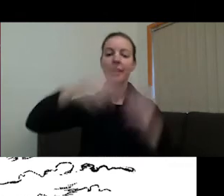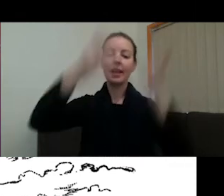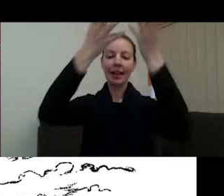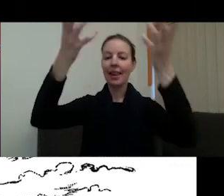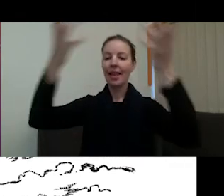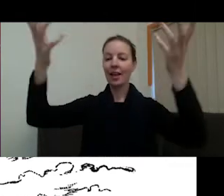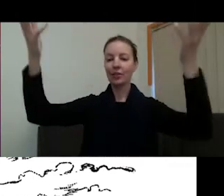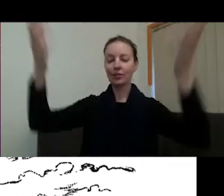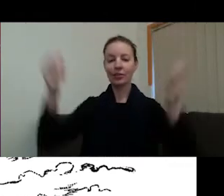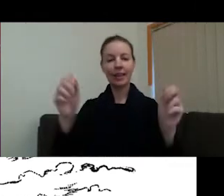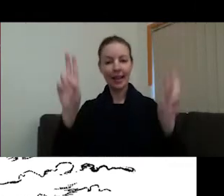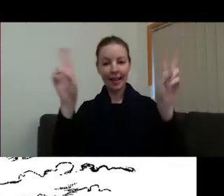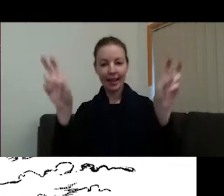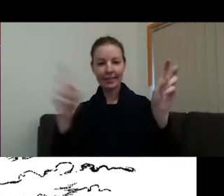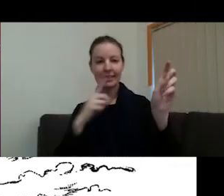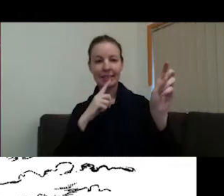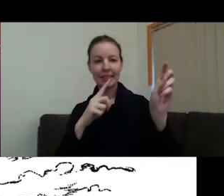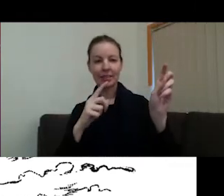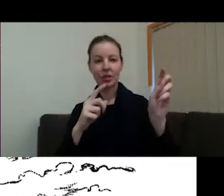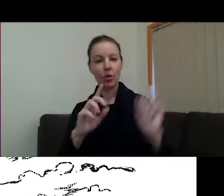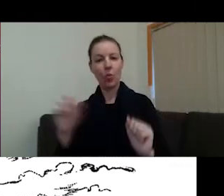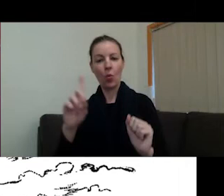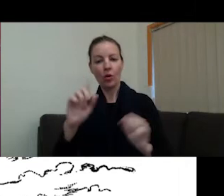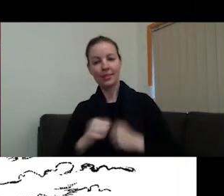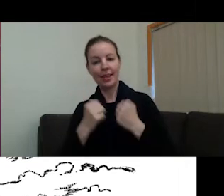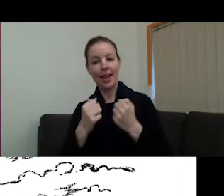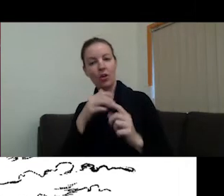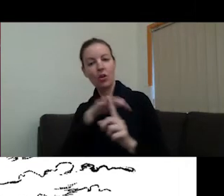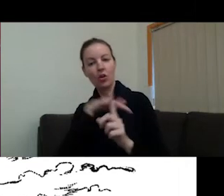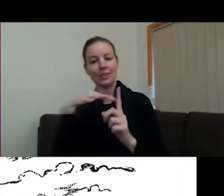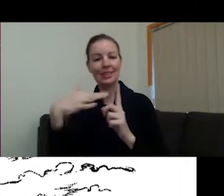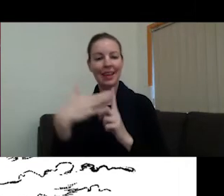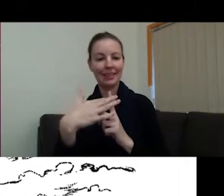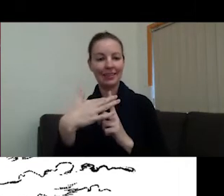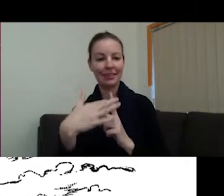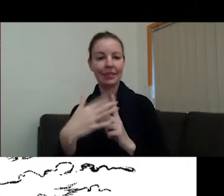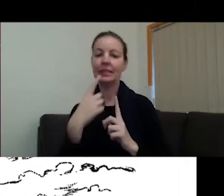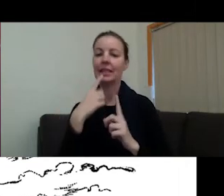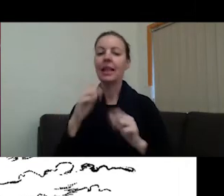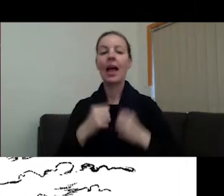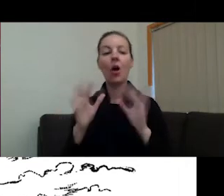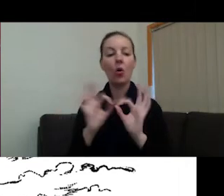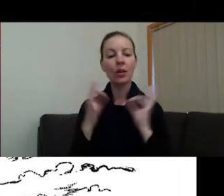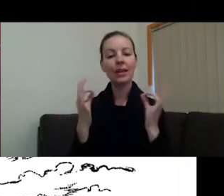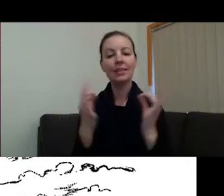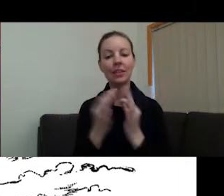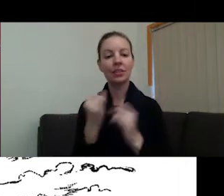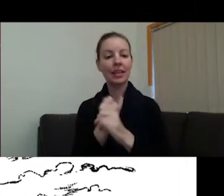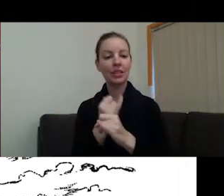heading reading, "What's our context?" The text in the screen reads, "Our organisations and institutions exist in hierarchical systems. We make